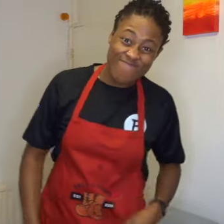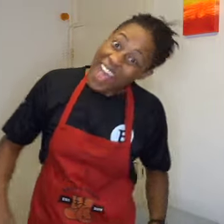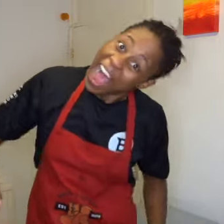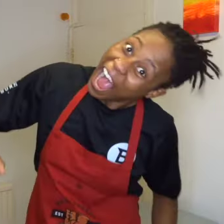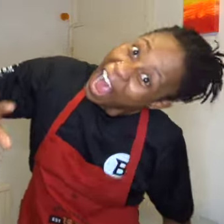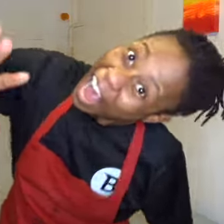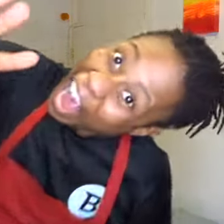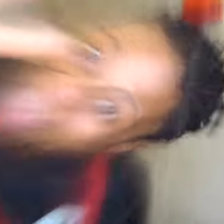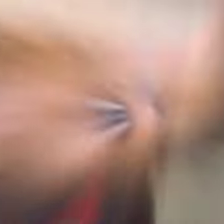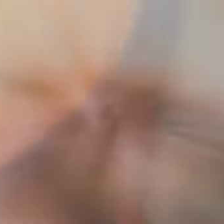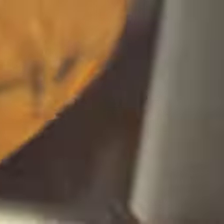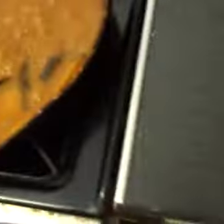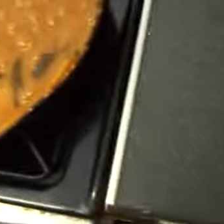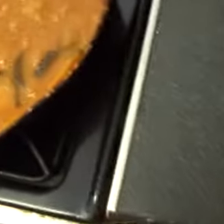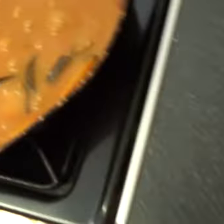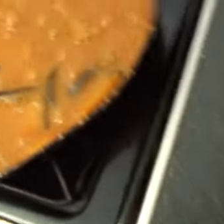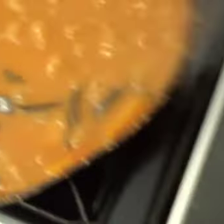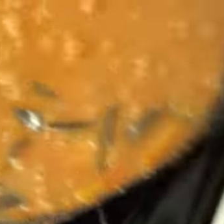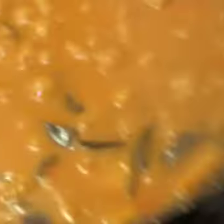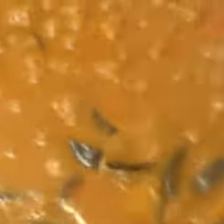Bye!